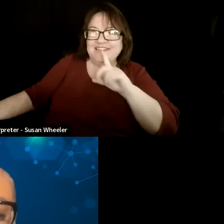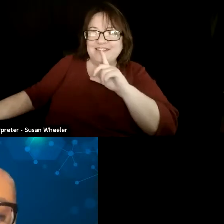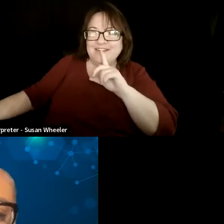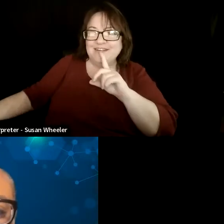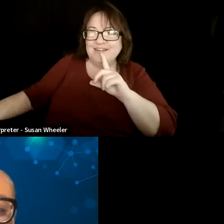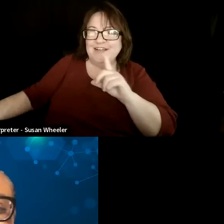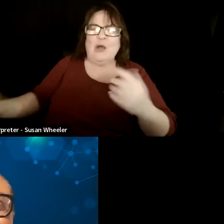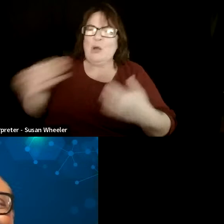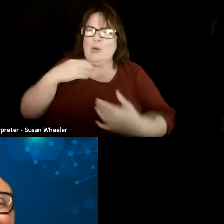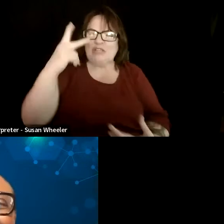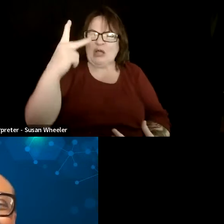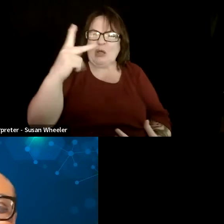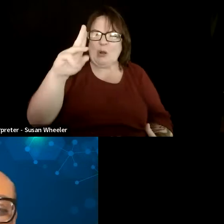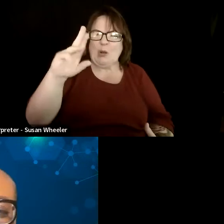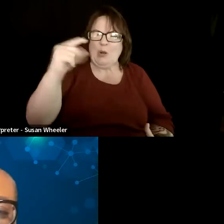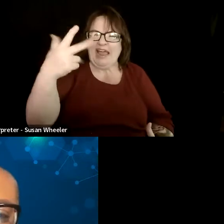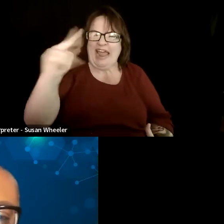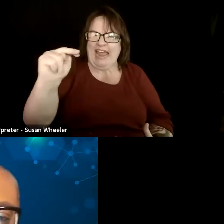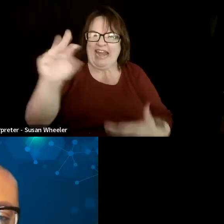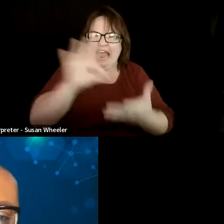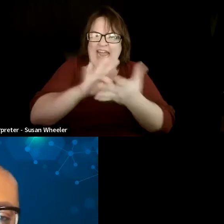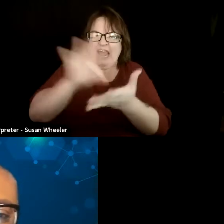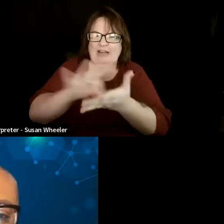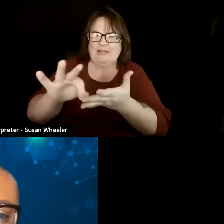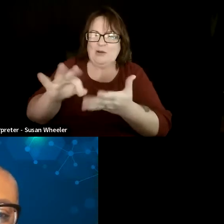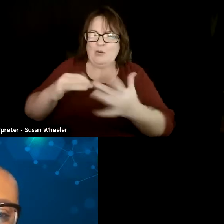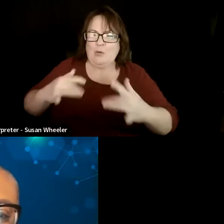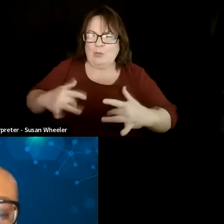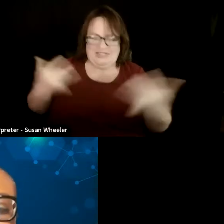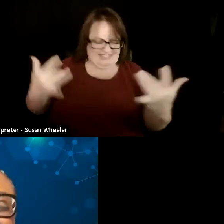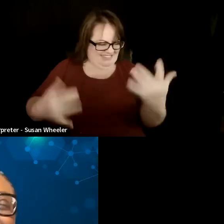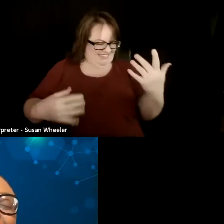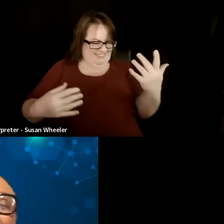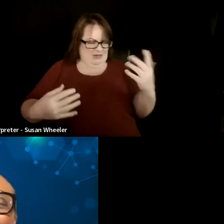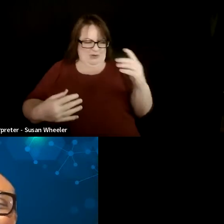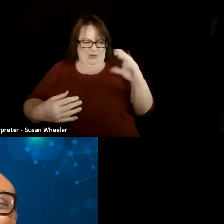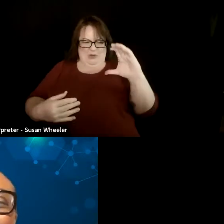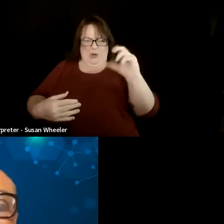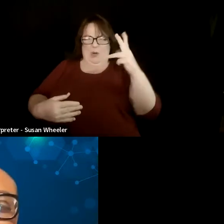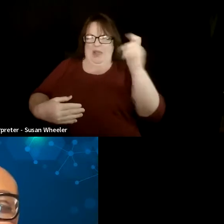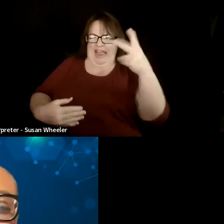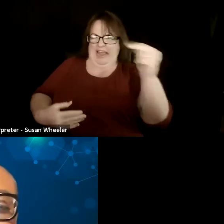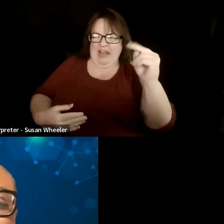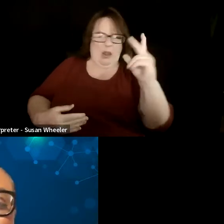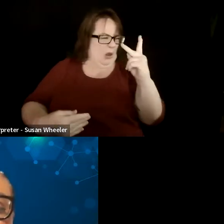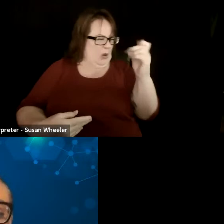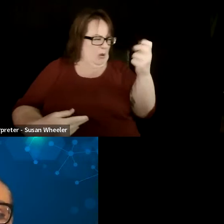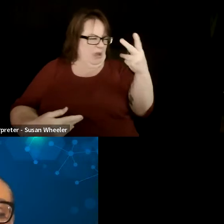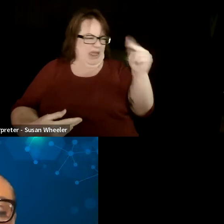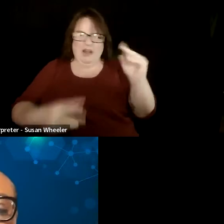Who is Coogan? What are these Coogan accounts? What's happening here? That's a great question, Ben.